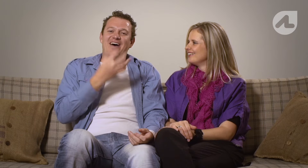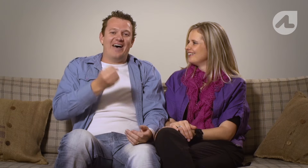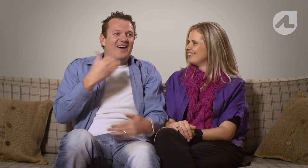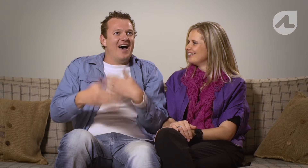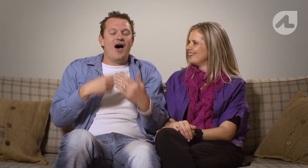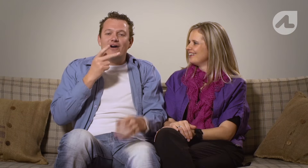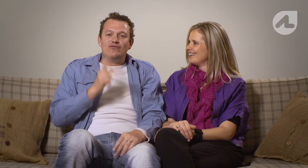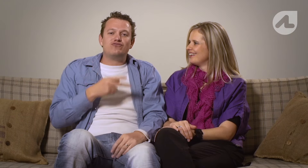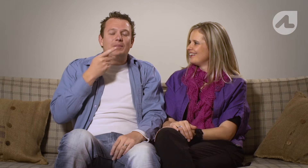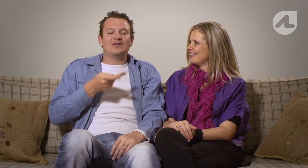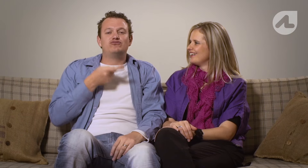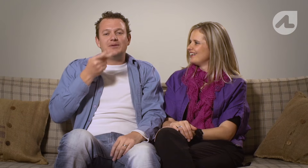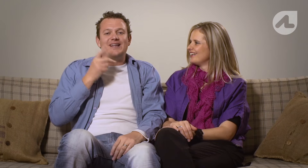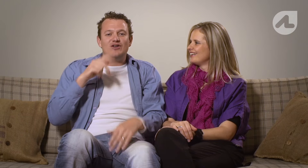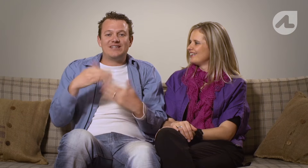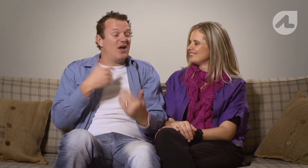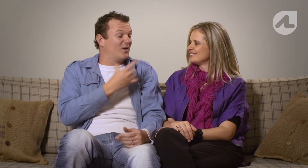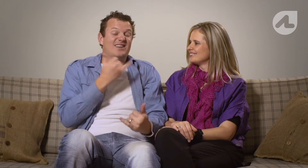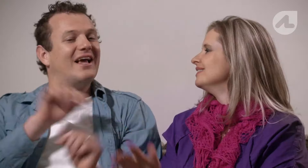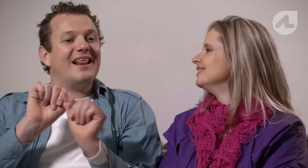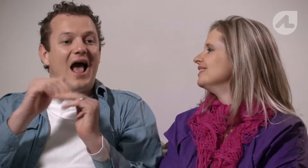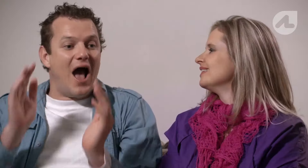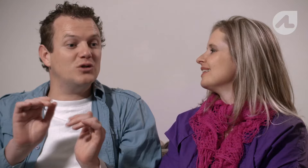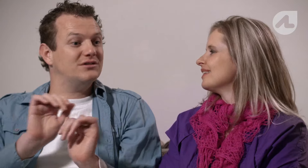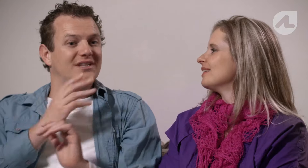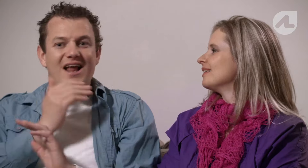So we clean the house and it's all lovely and tidy...